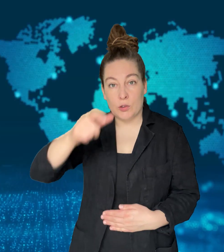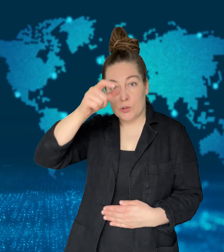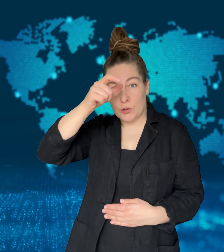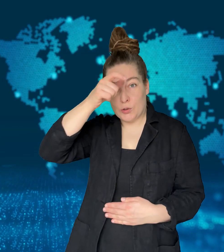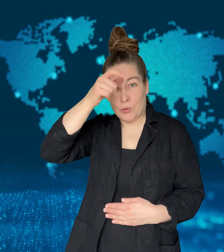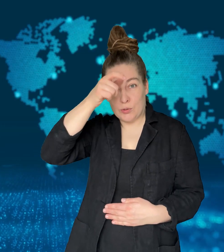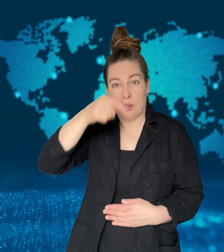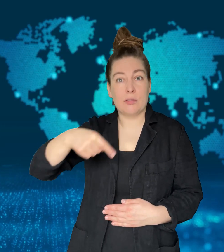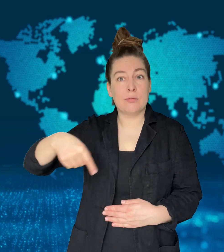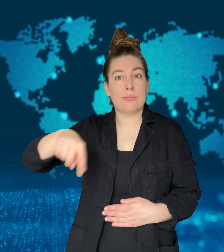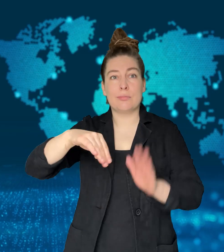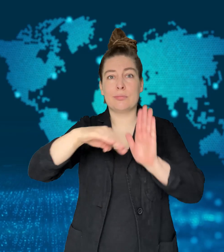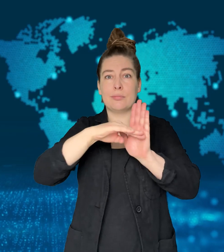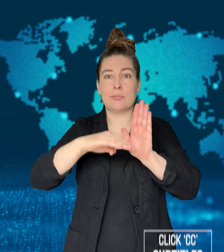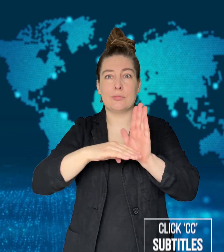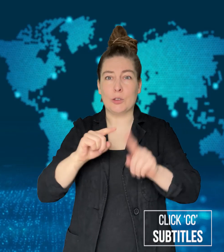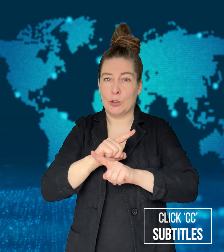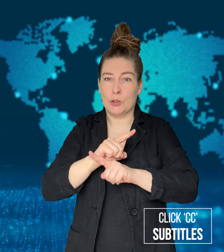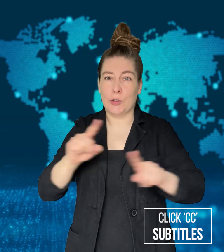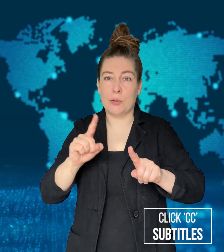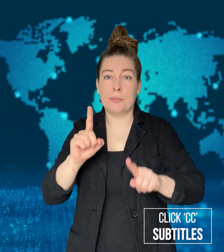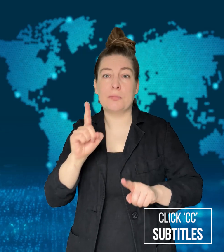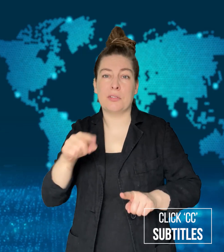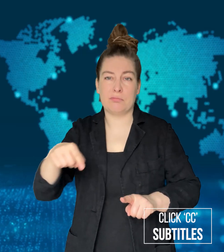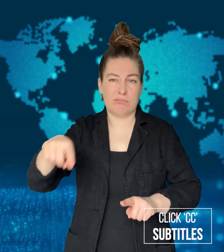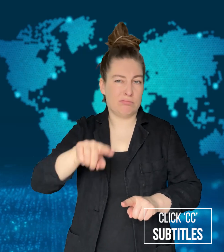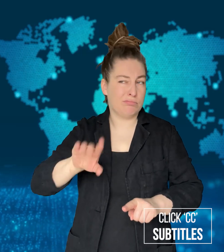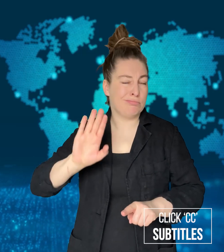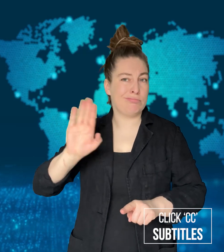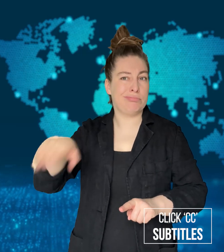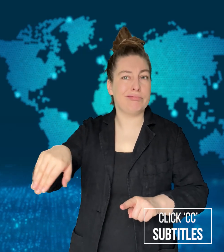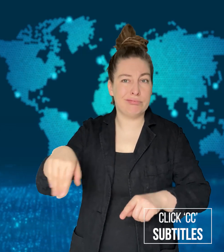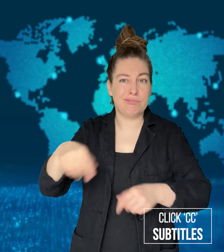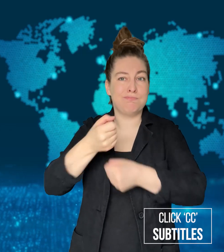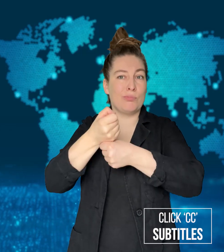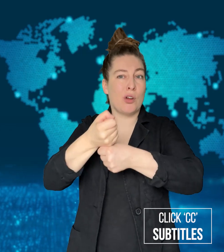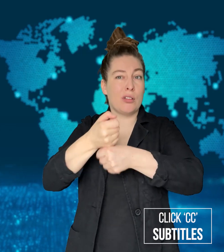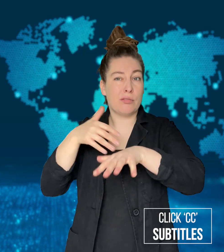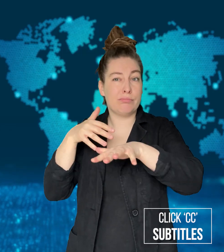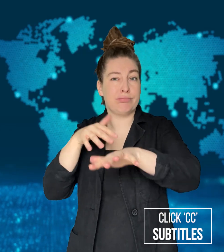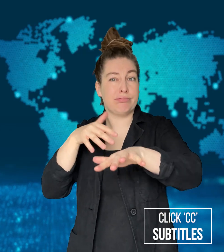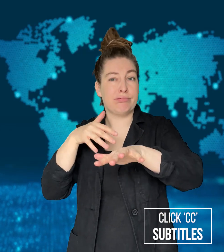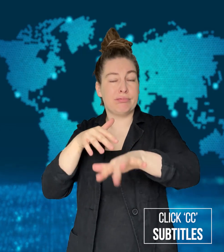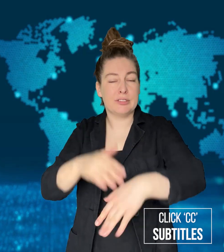Protests despite ban